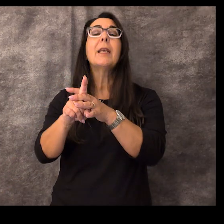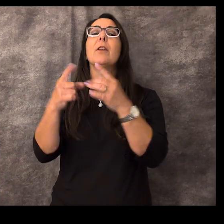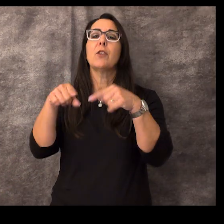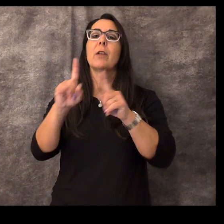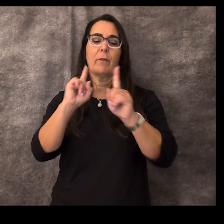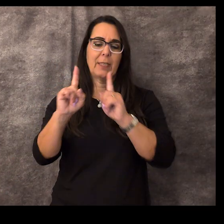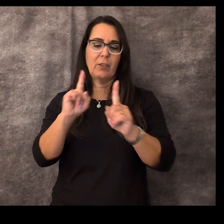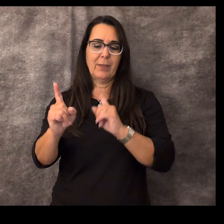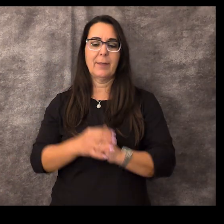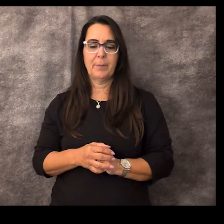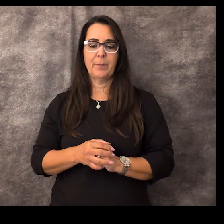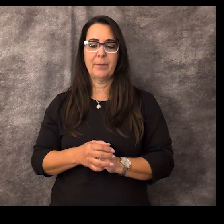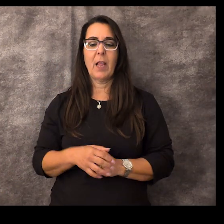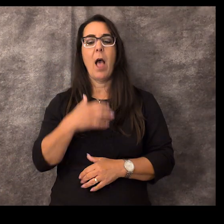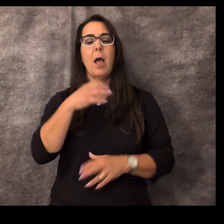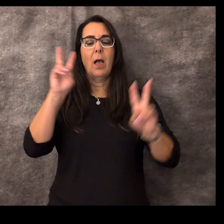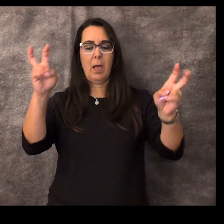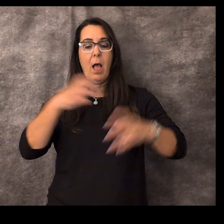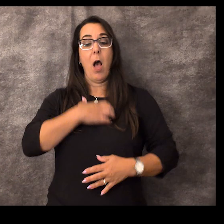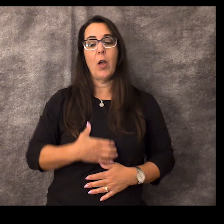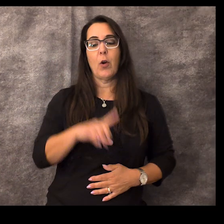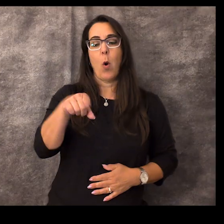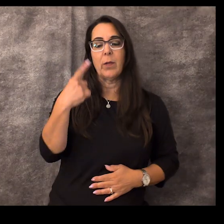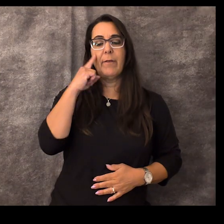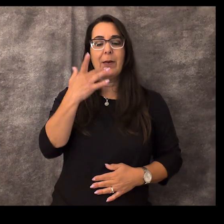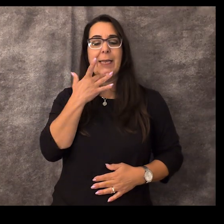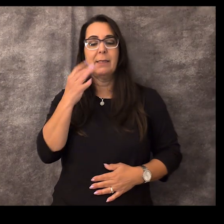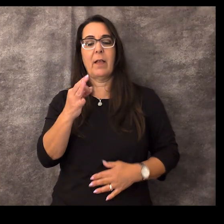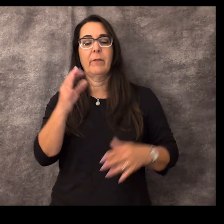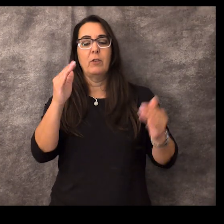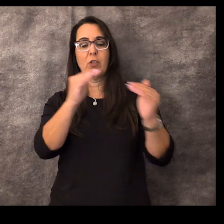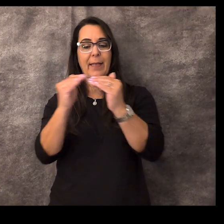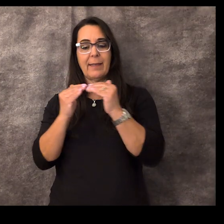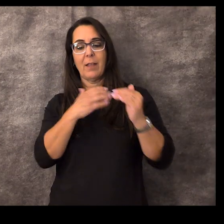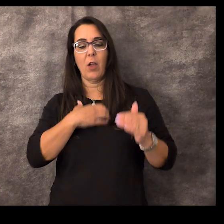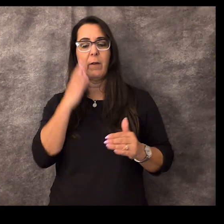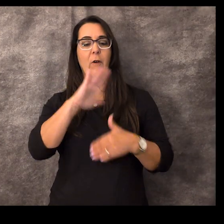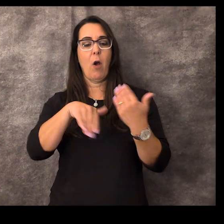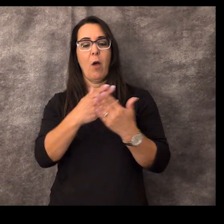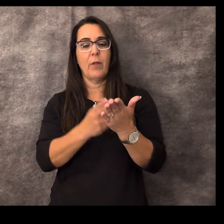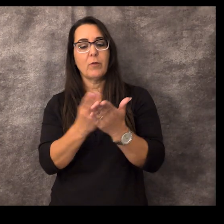(Andy Imparato) "Hunger only for a taste of justice, hunger for a world of truth. All that you have is your soul."